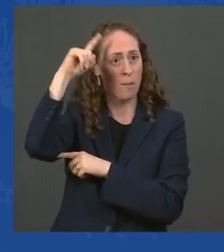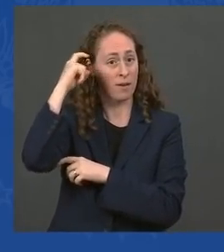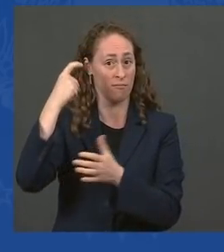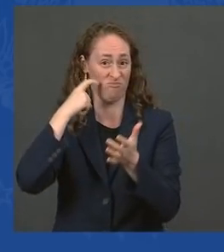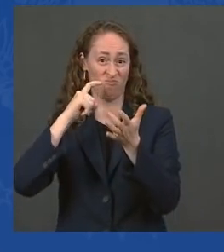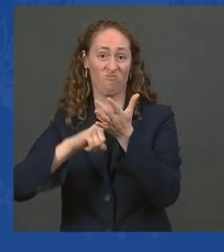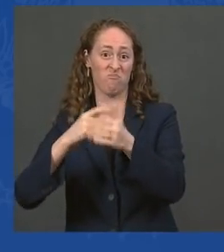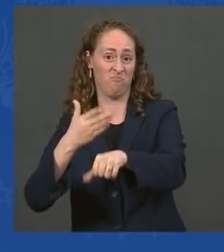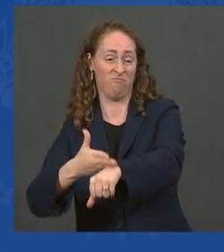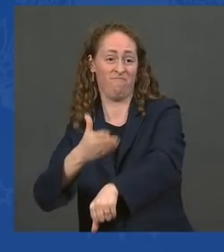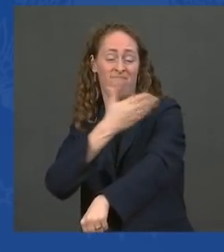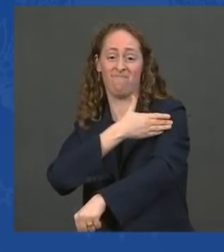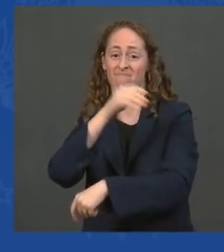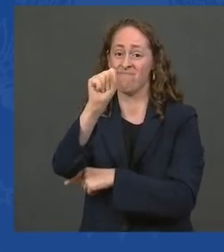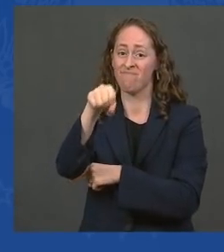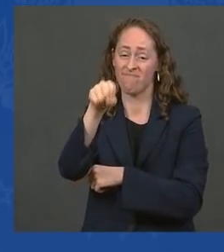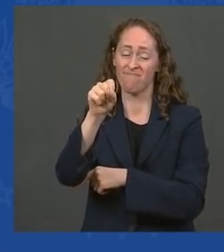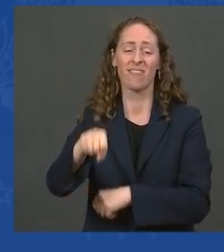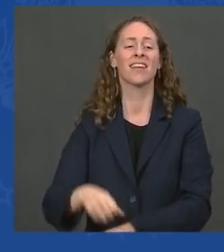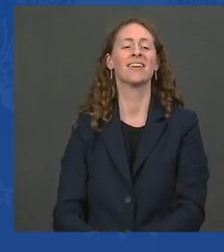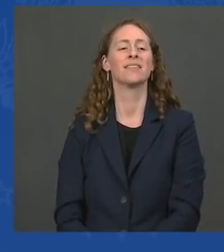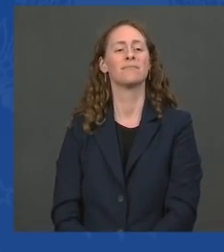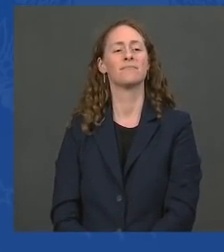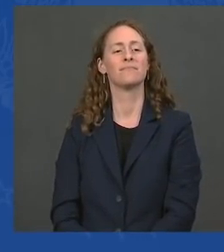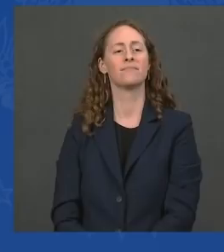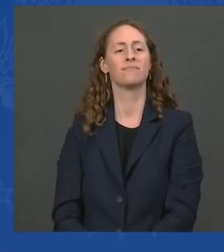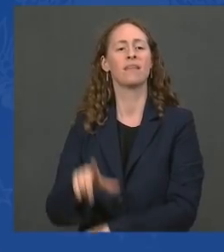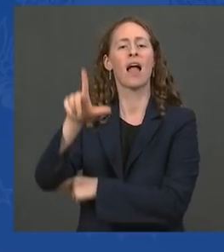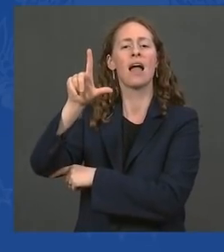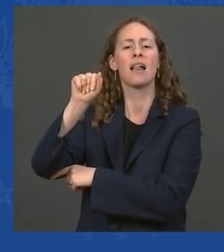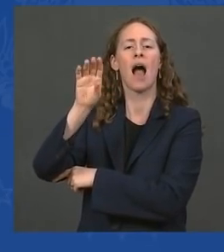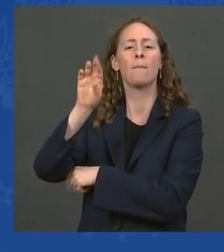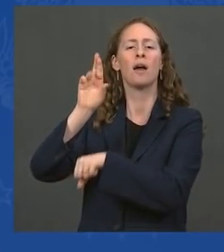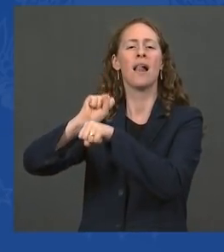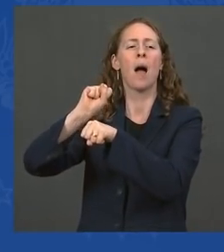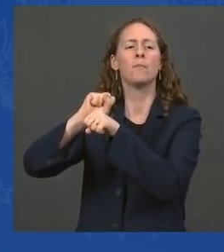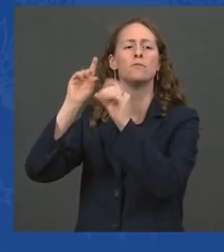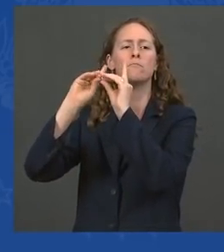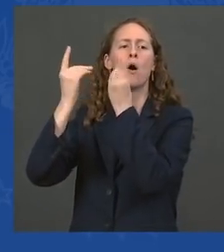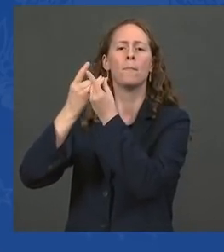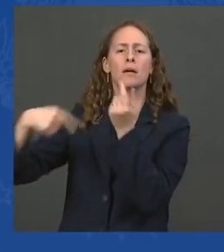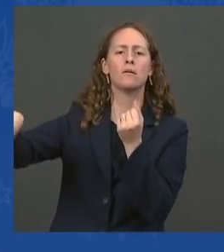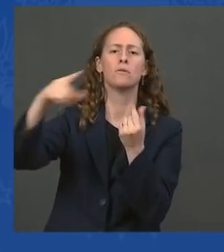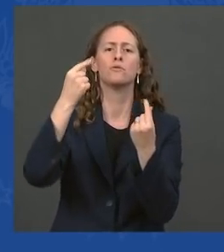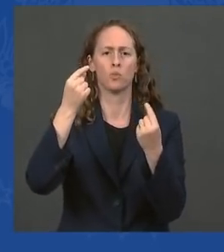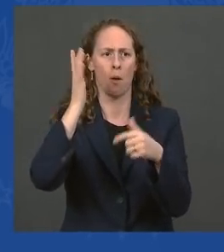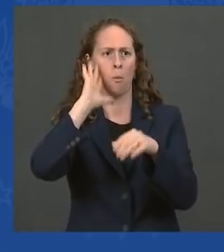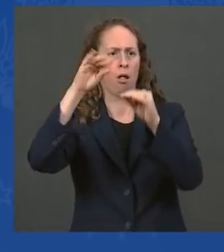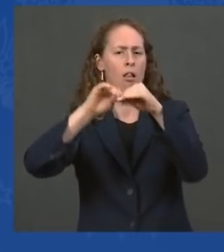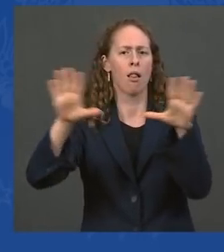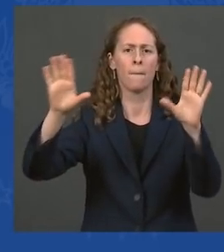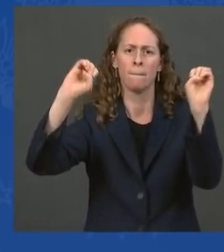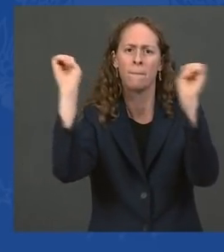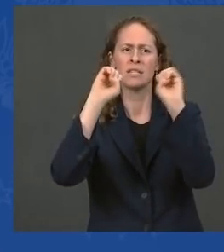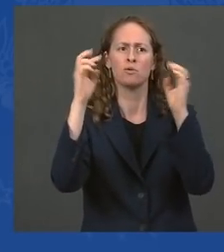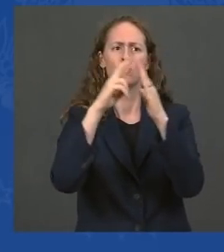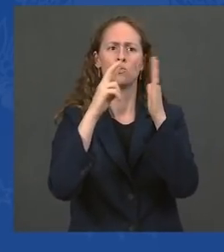The Labor Department is going to soon be issuing an emergency rule for companies with 100 or more employees